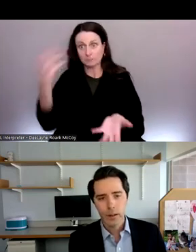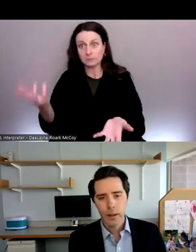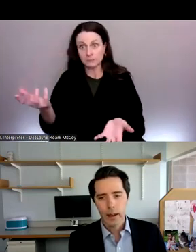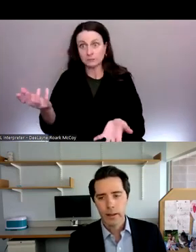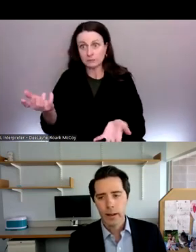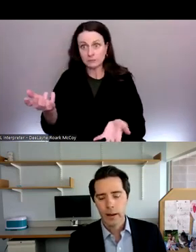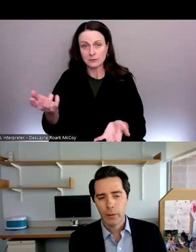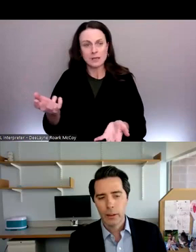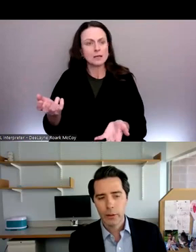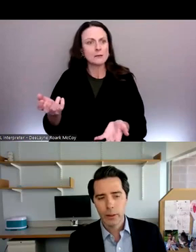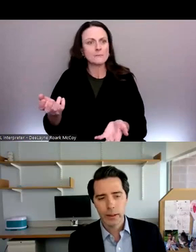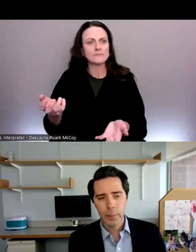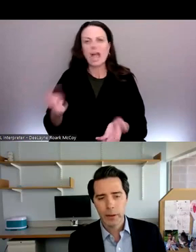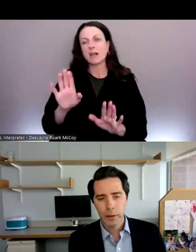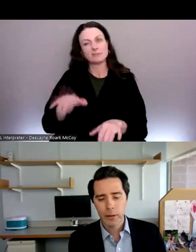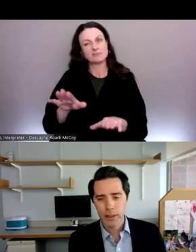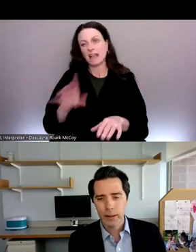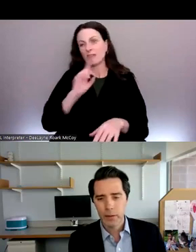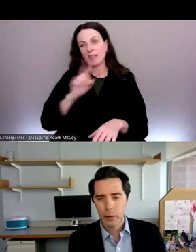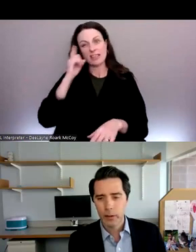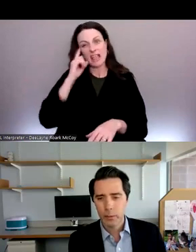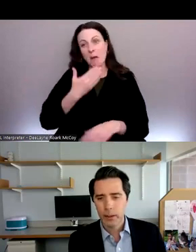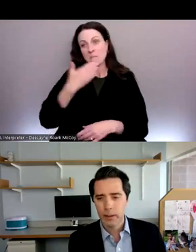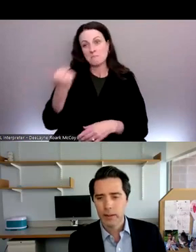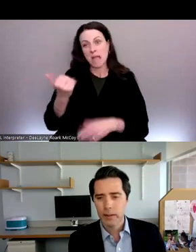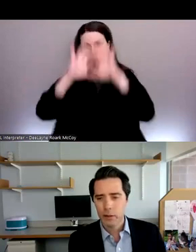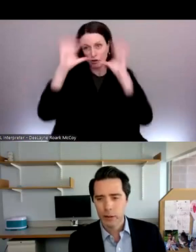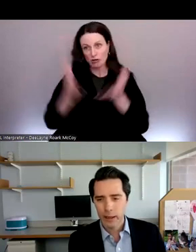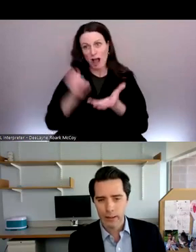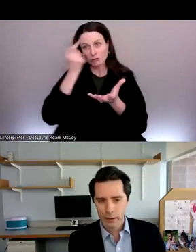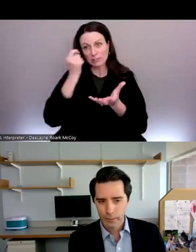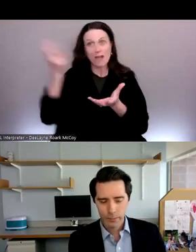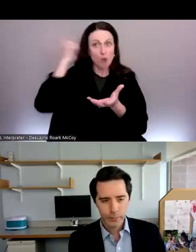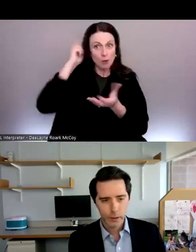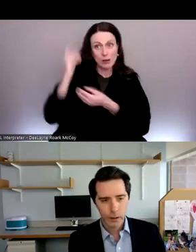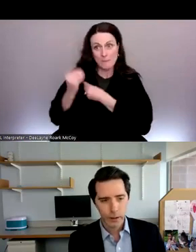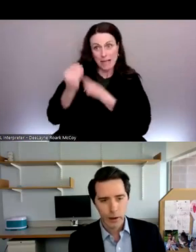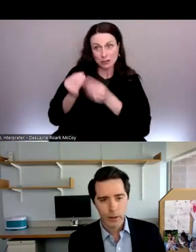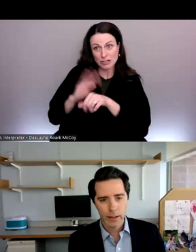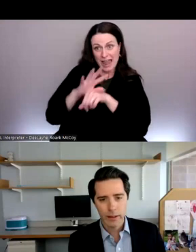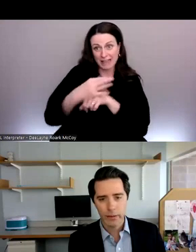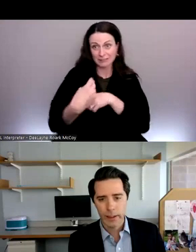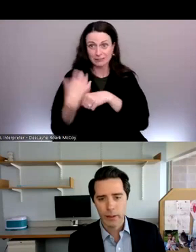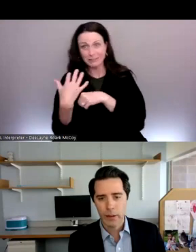and I really do think that a better understanding of cochlear implant